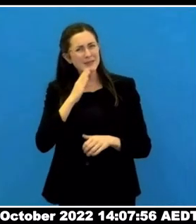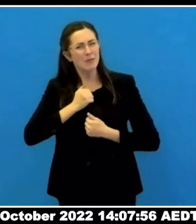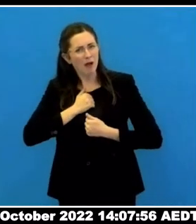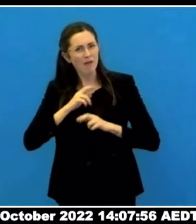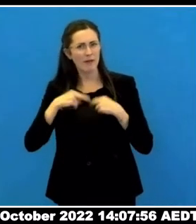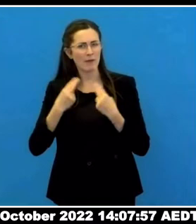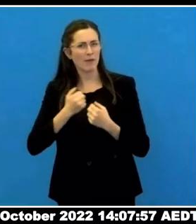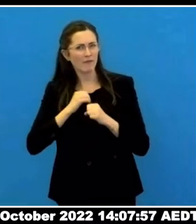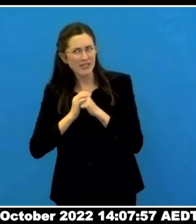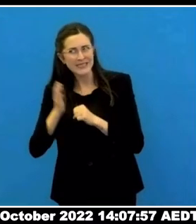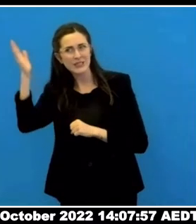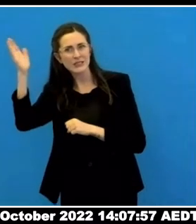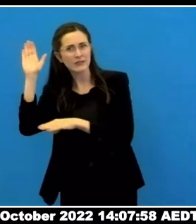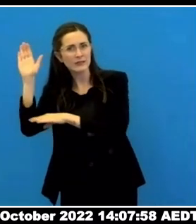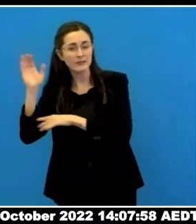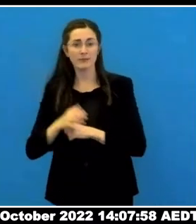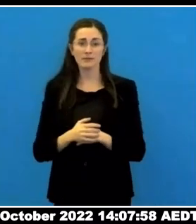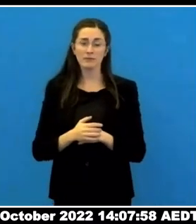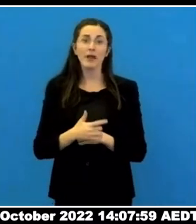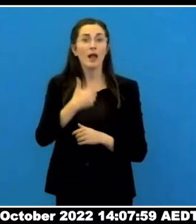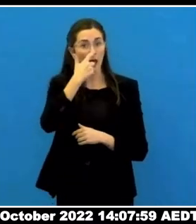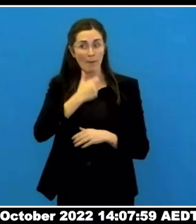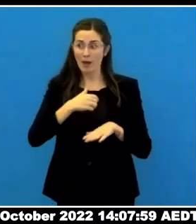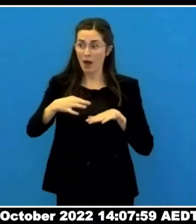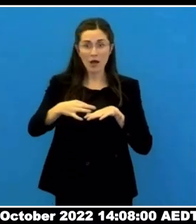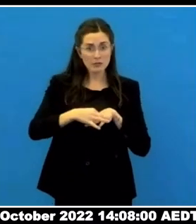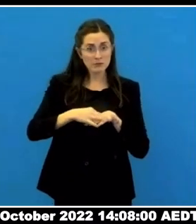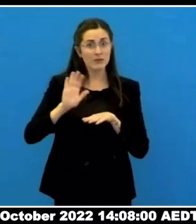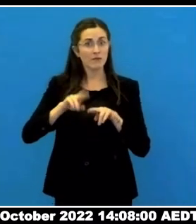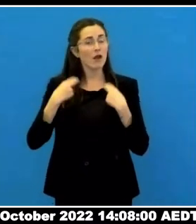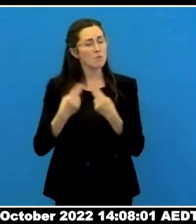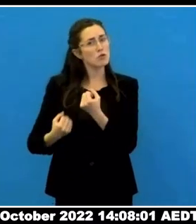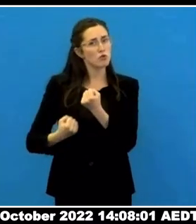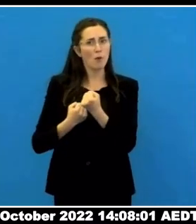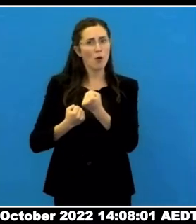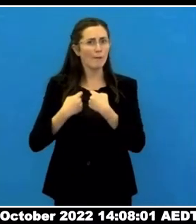However, my husband's family were supportive of me, and I am close to them.